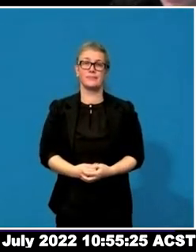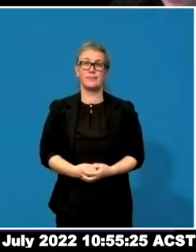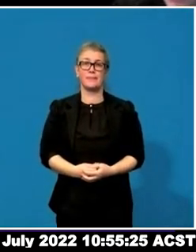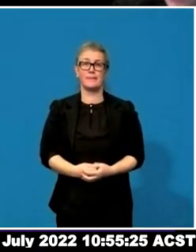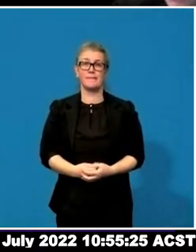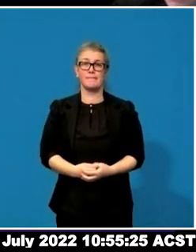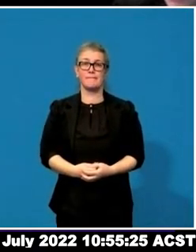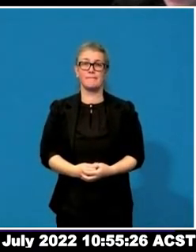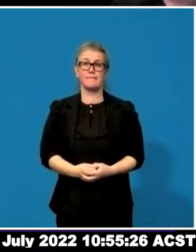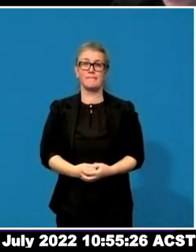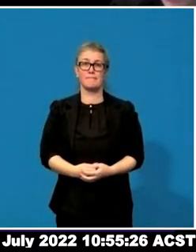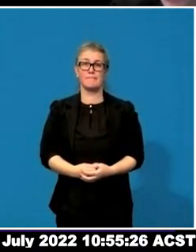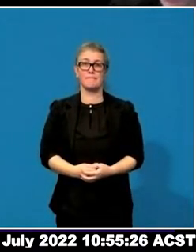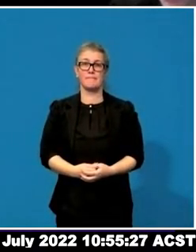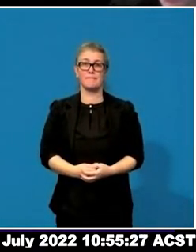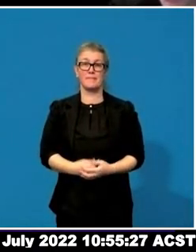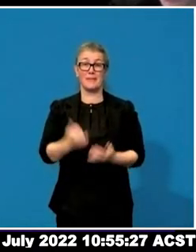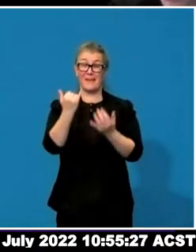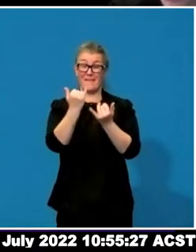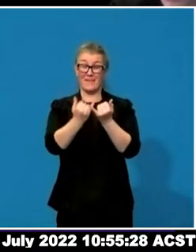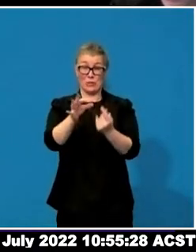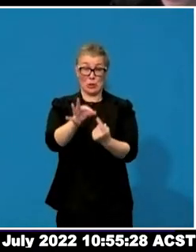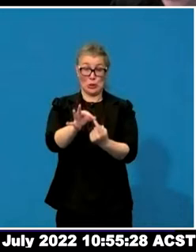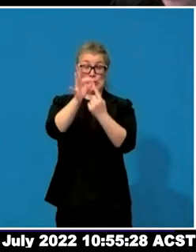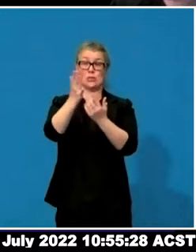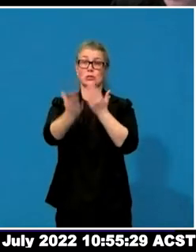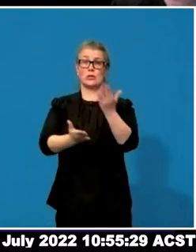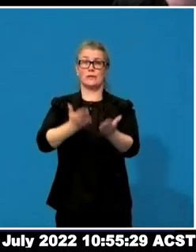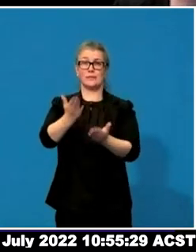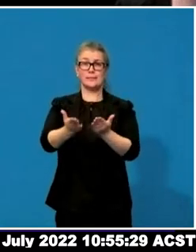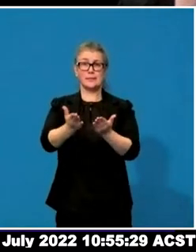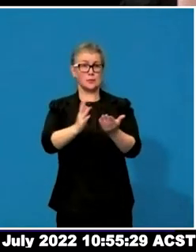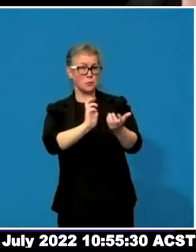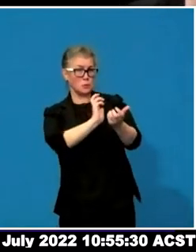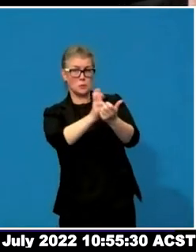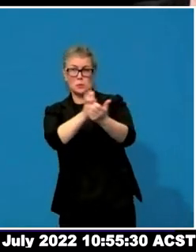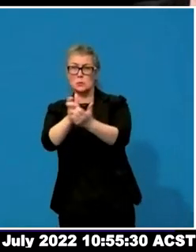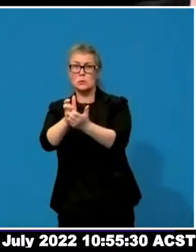This is a highly specialised service and often involve clients with complex communication needs.